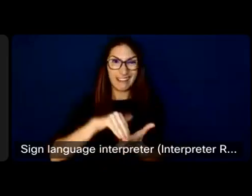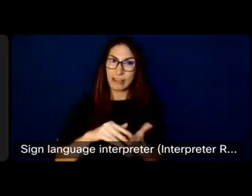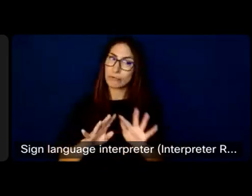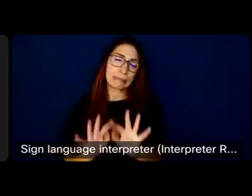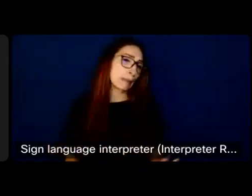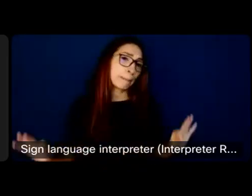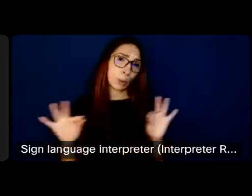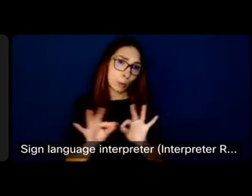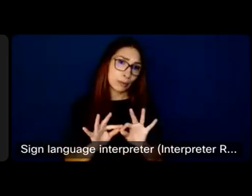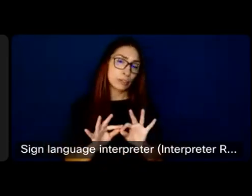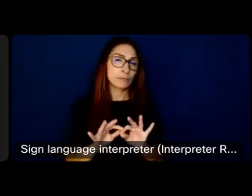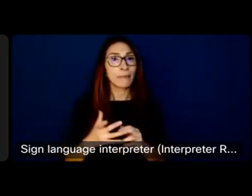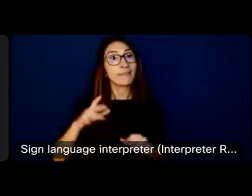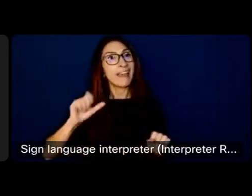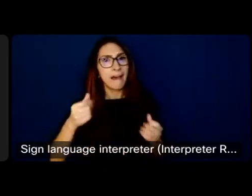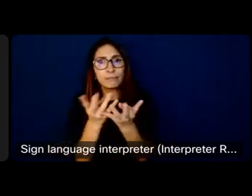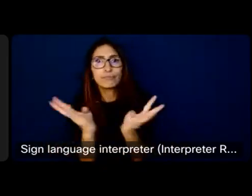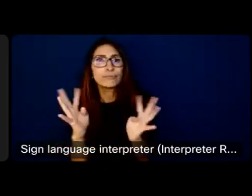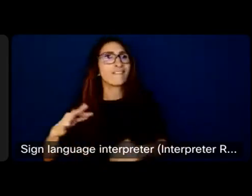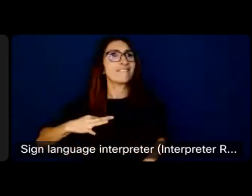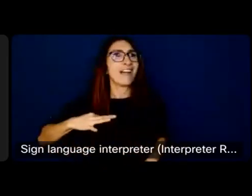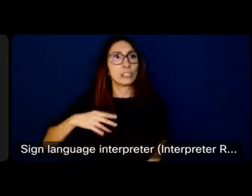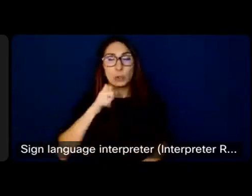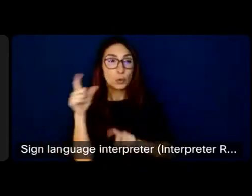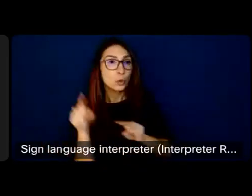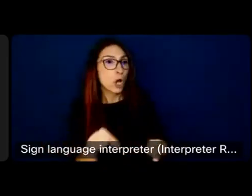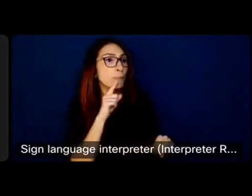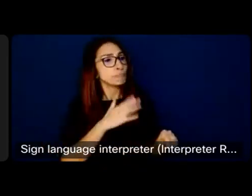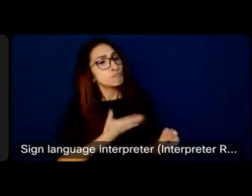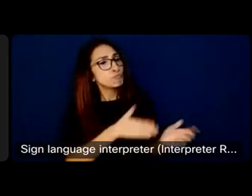help with things like clean the apartment or do the laundry or